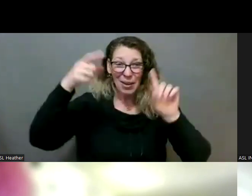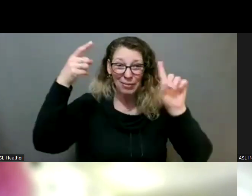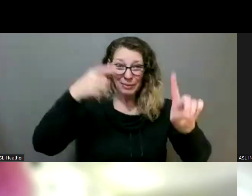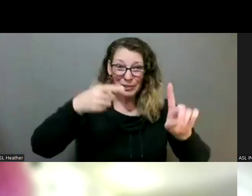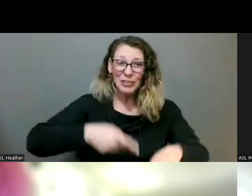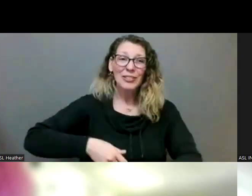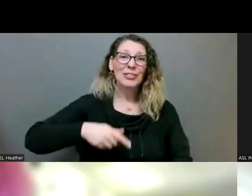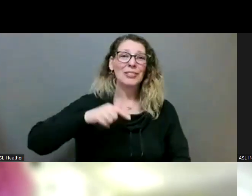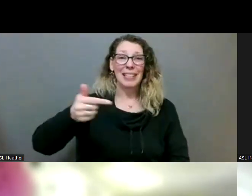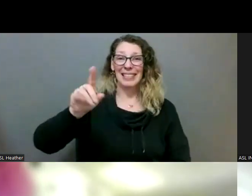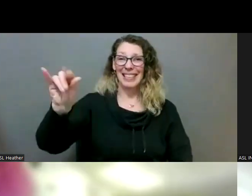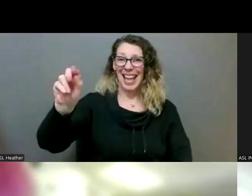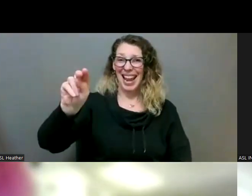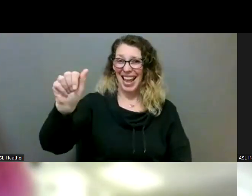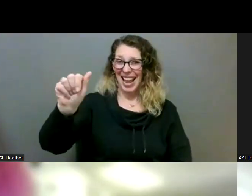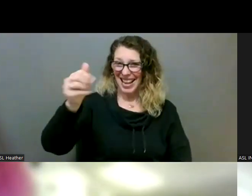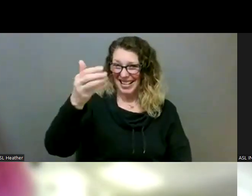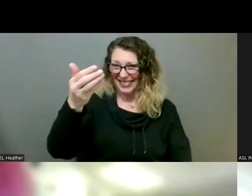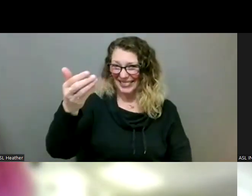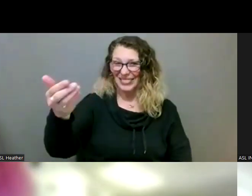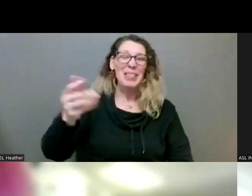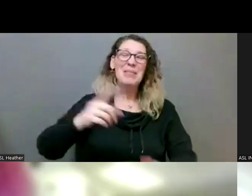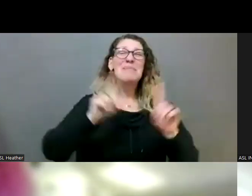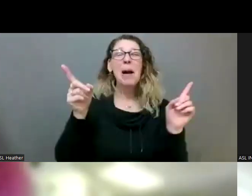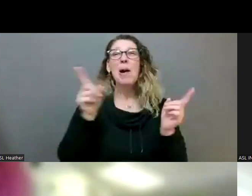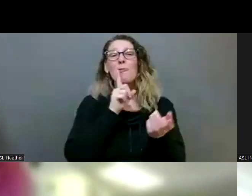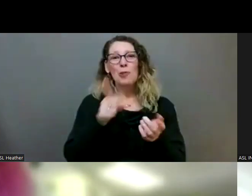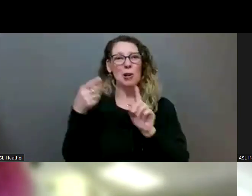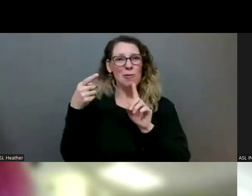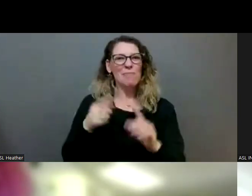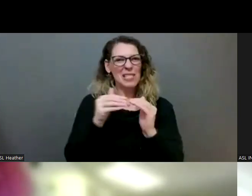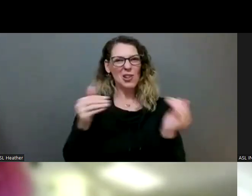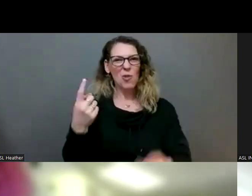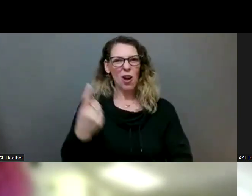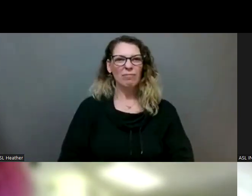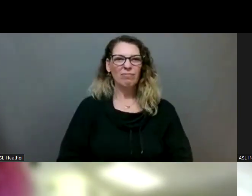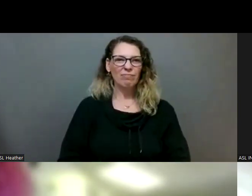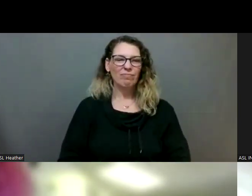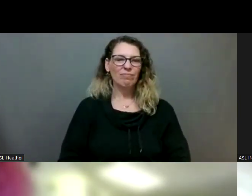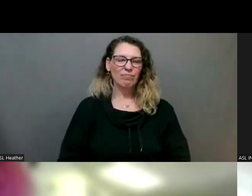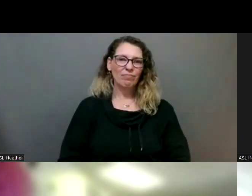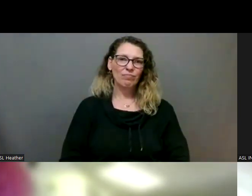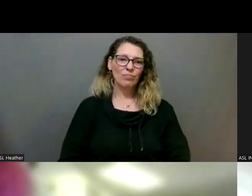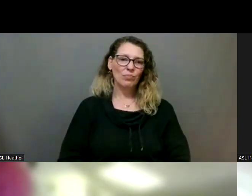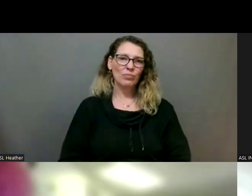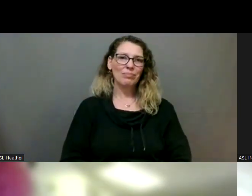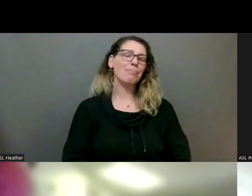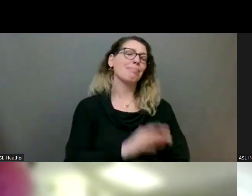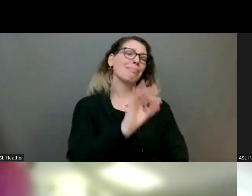just talk for a bit too but it does really hone in on that Tier 1, thanks. Yeah Diana